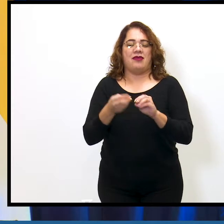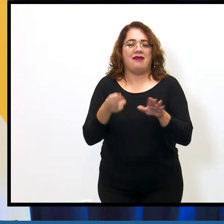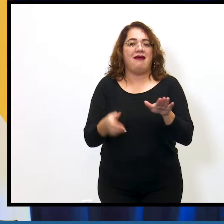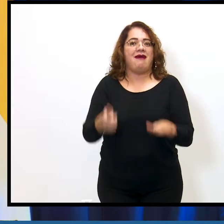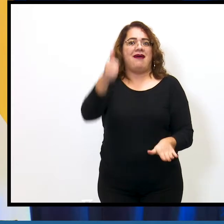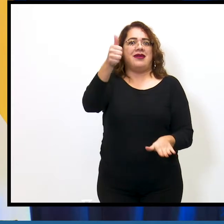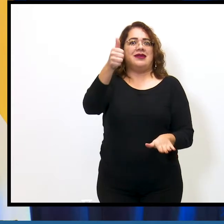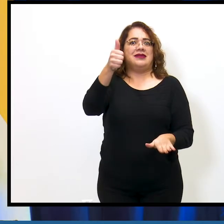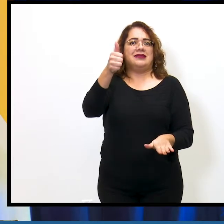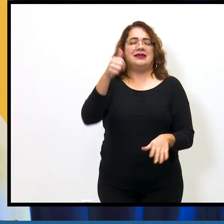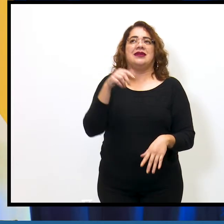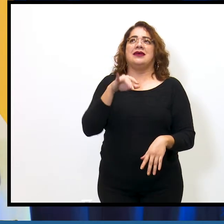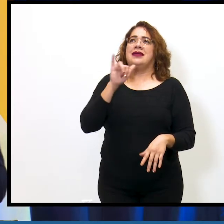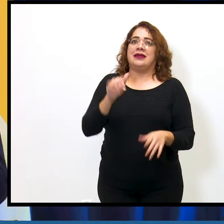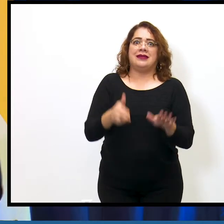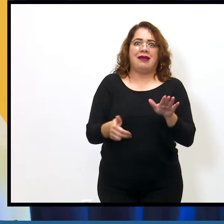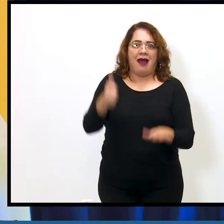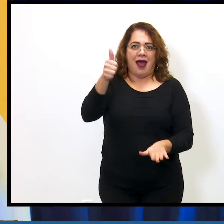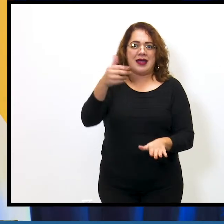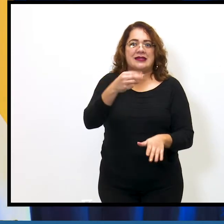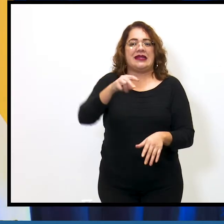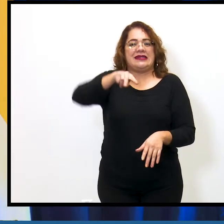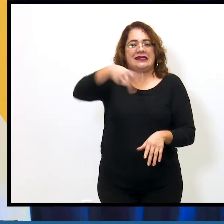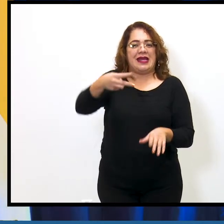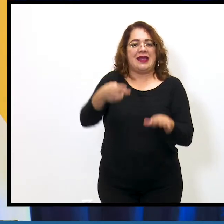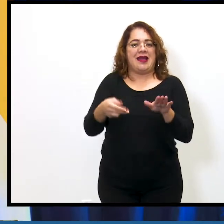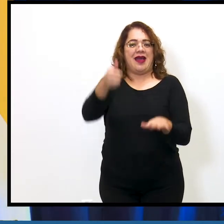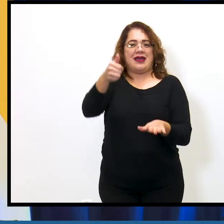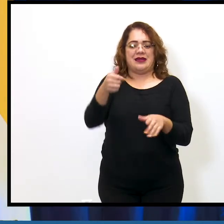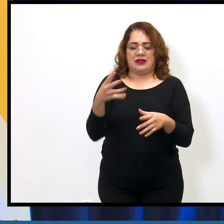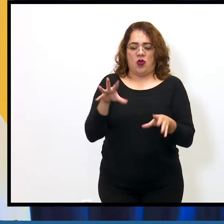the highest number of deaths and the second highest have just happened in the last two days